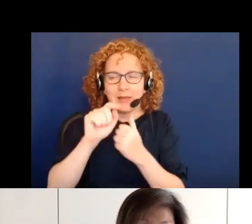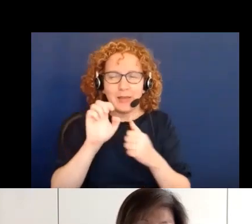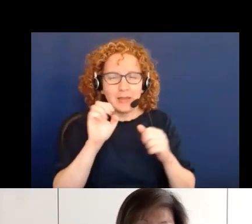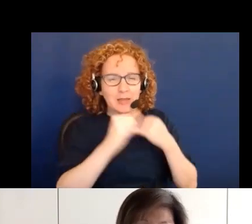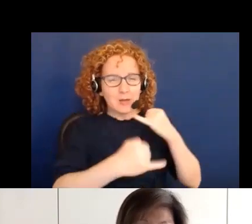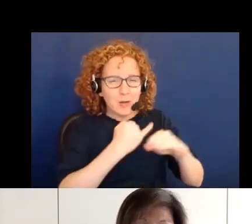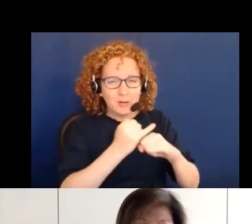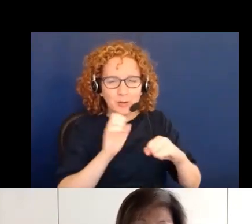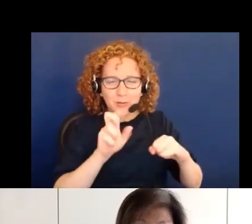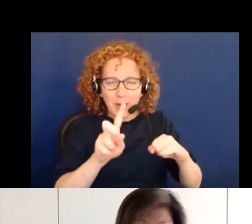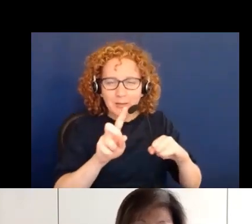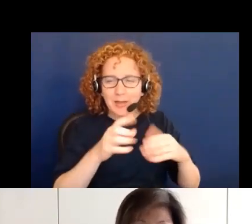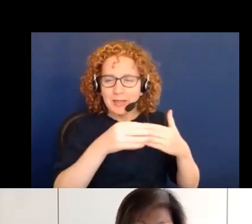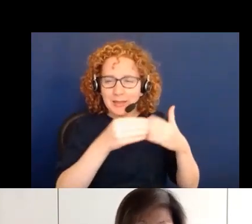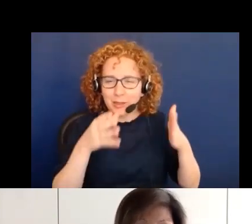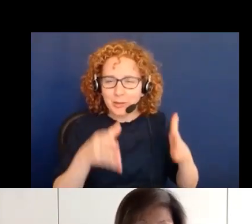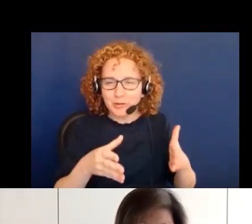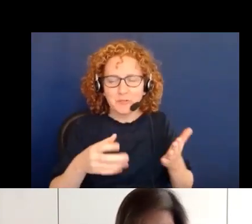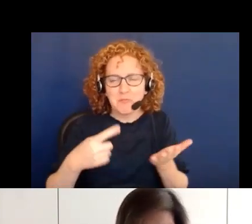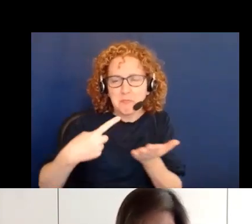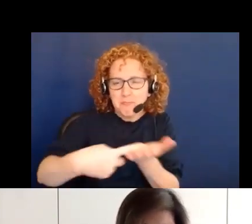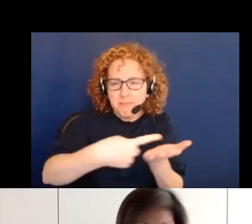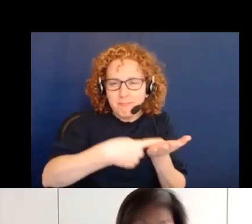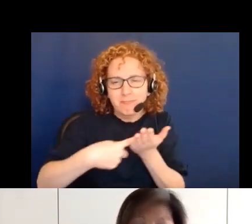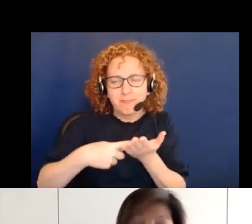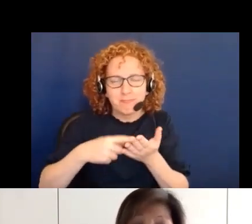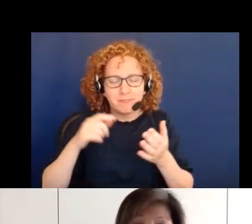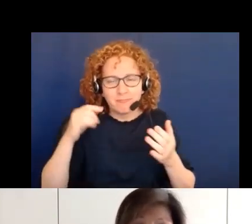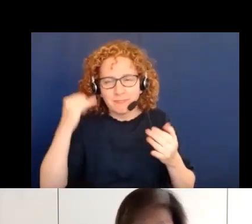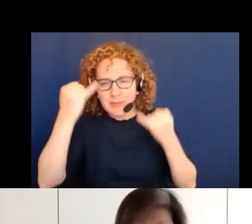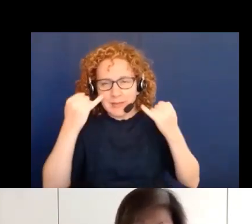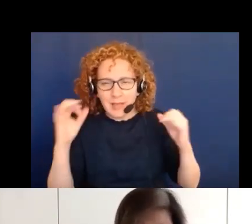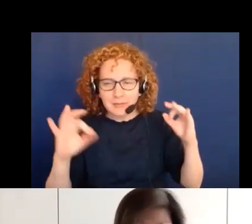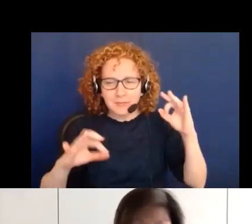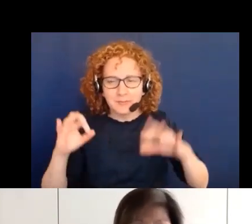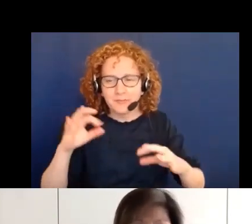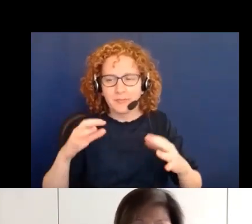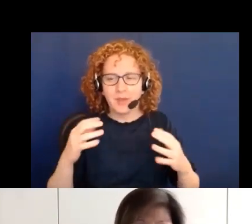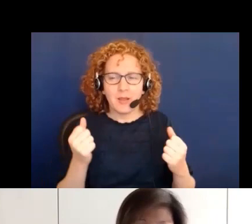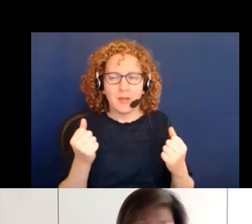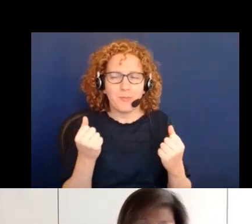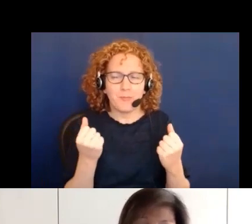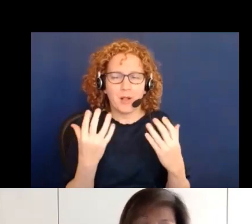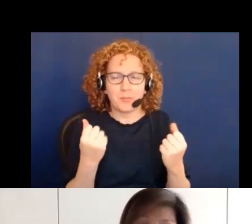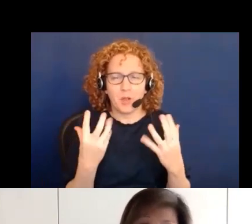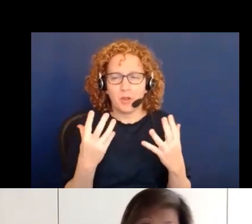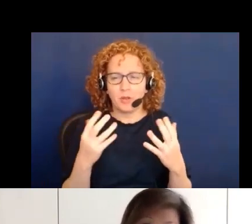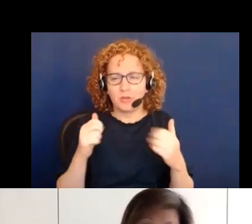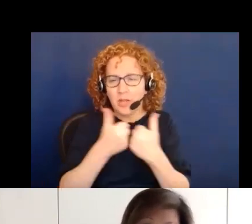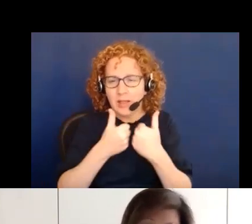with us to discuss and share insights on multiple challenges and issues that continue to unfold